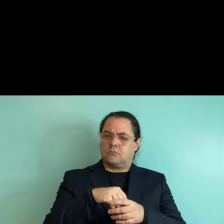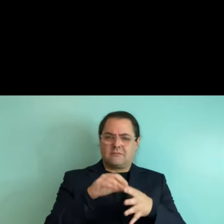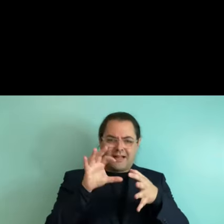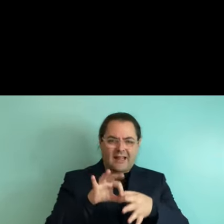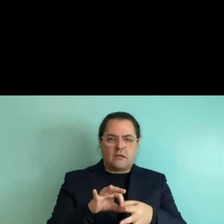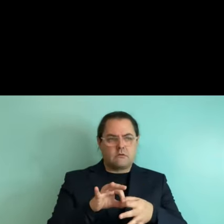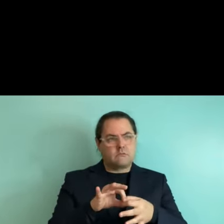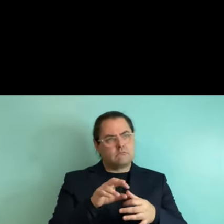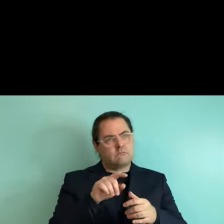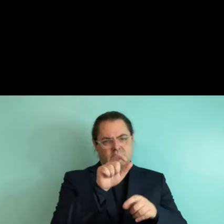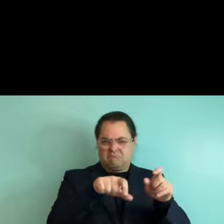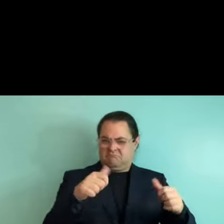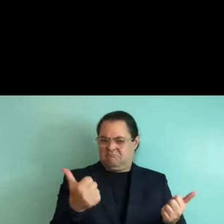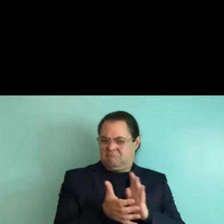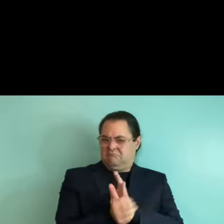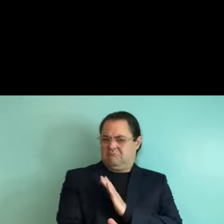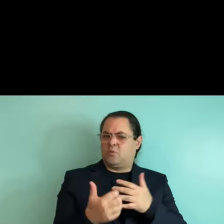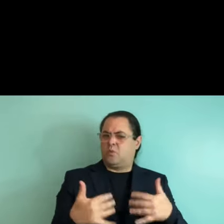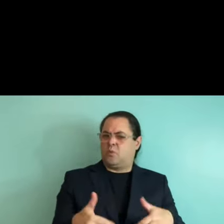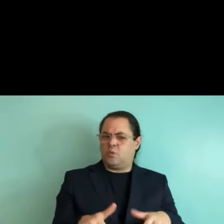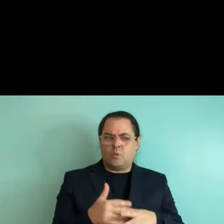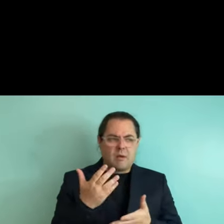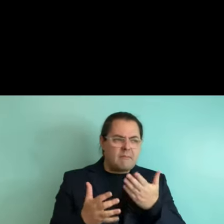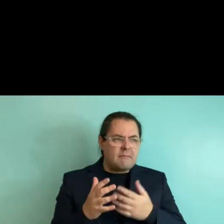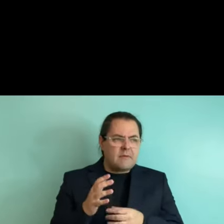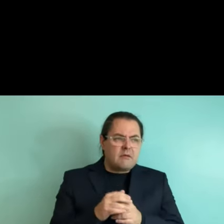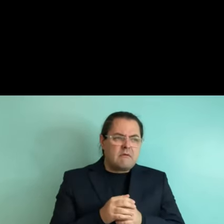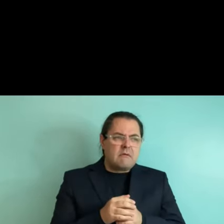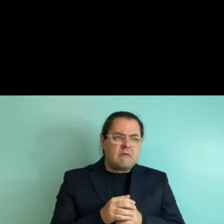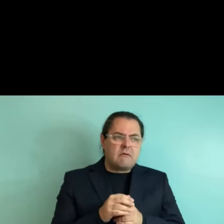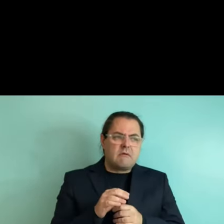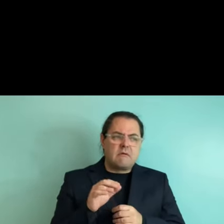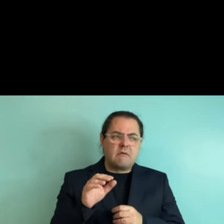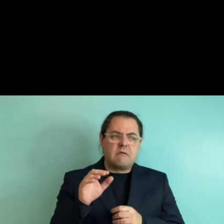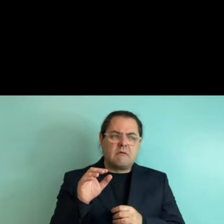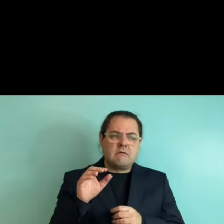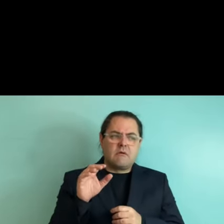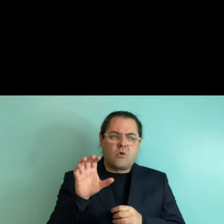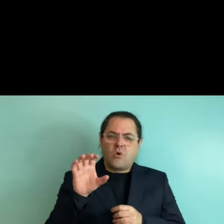the land is the city, protect the language yo